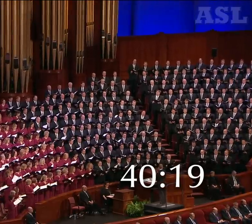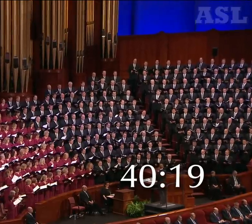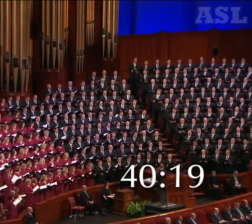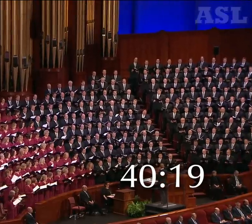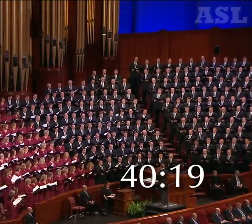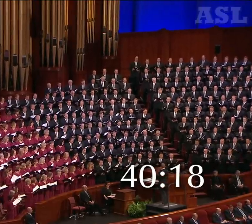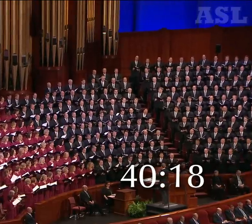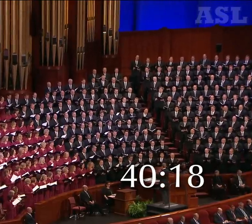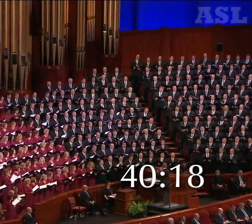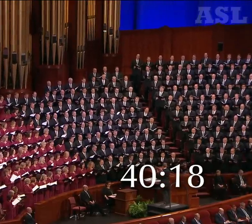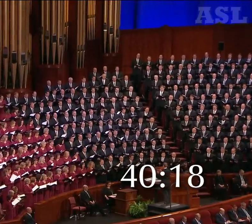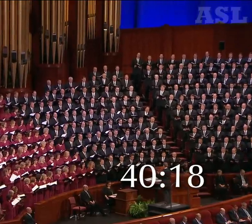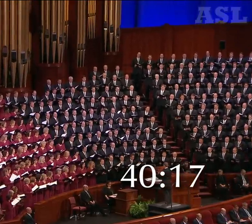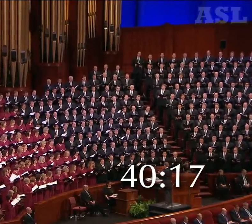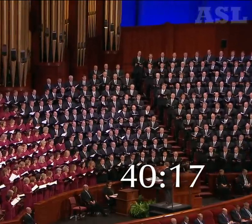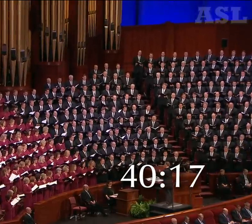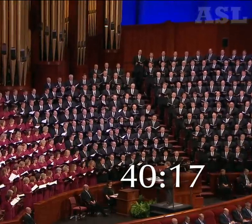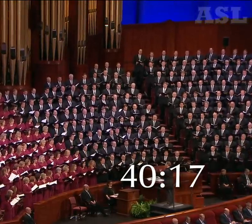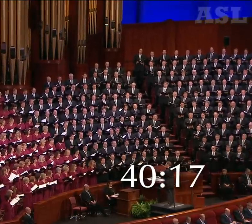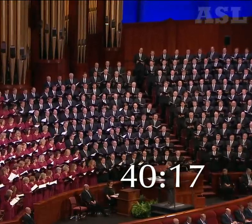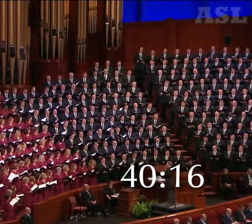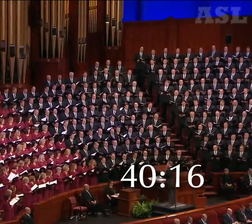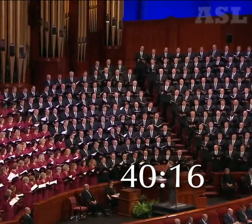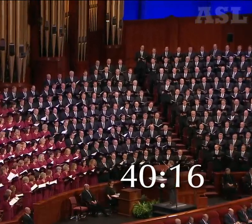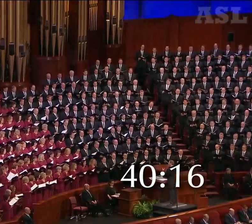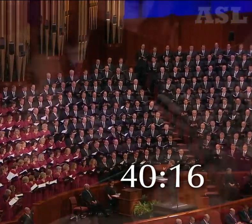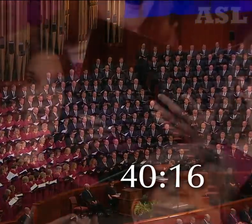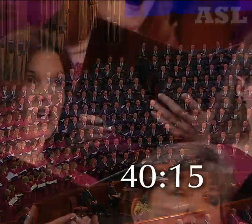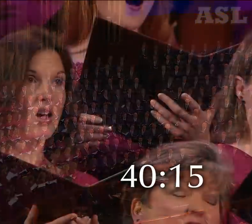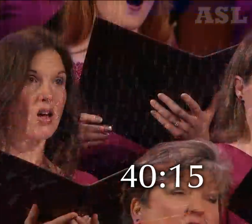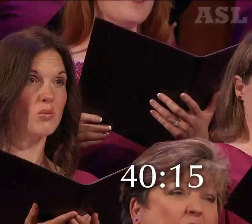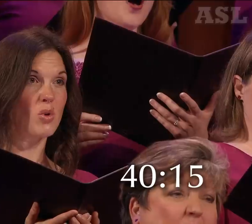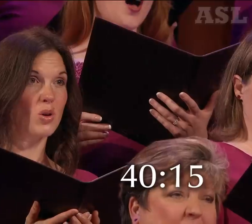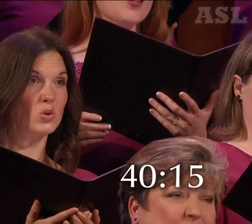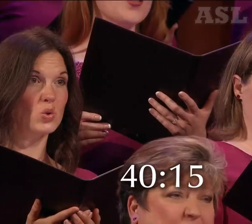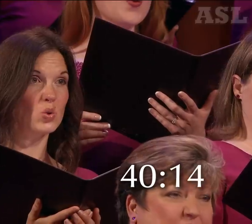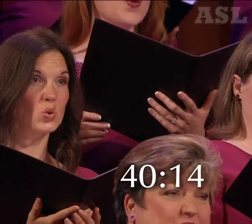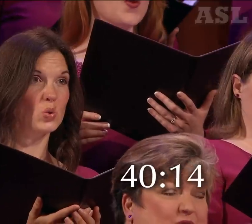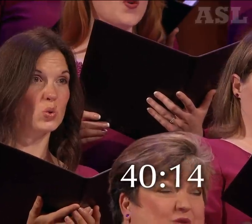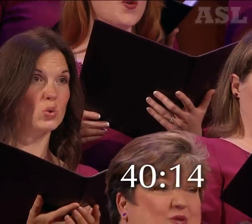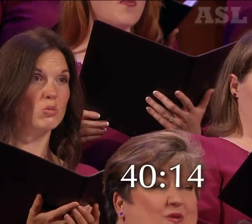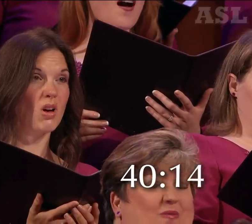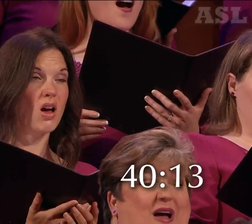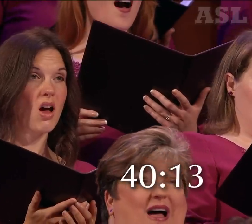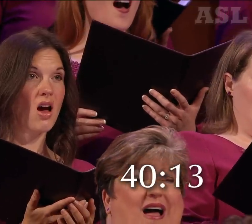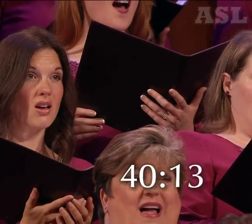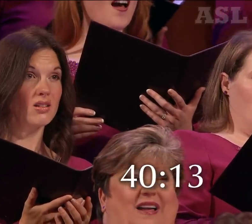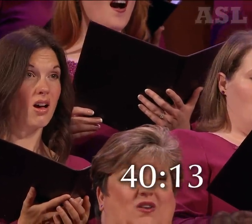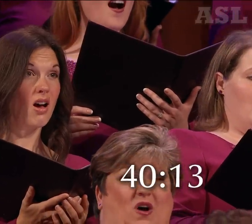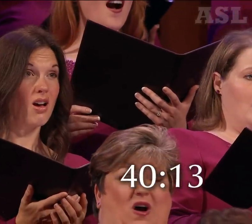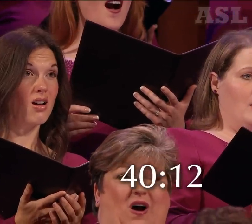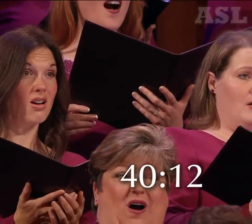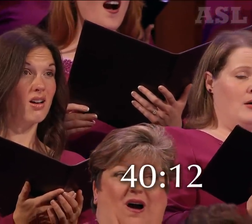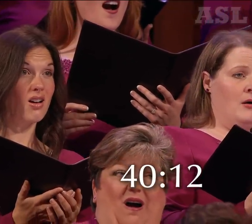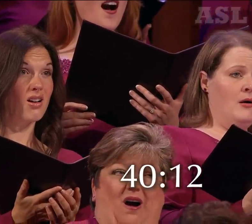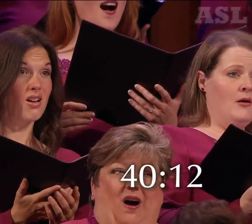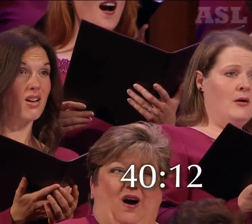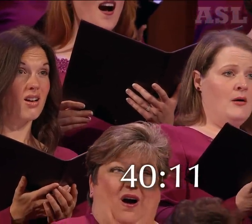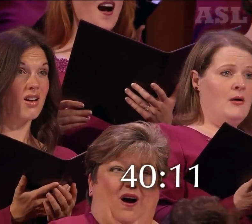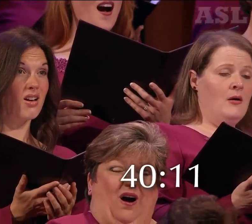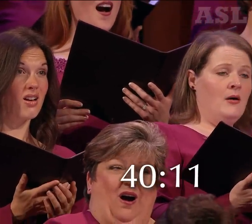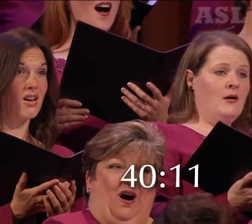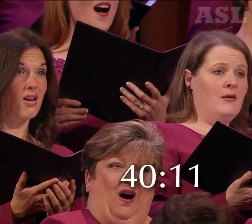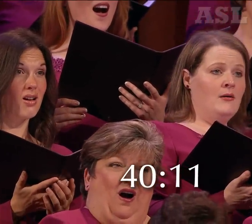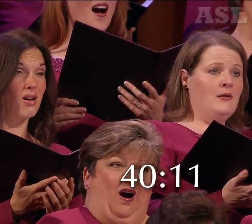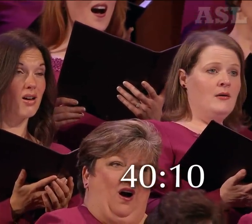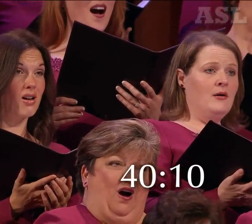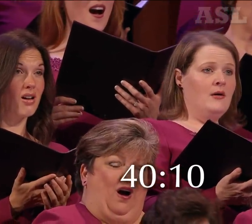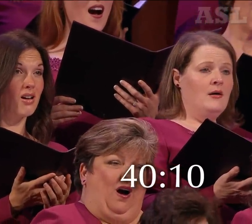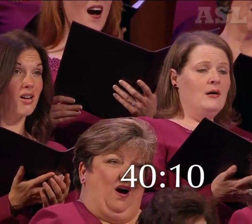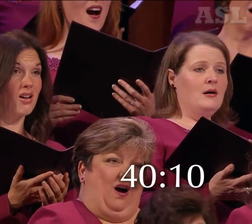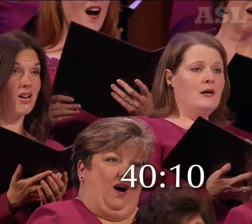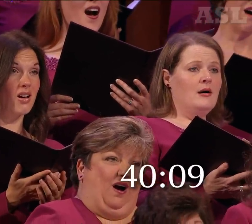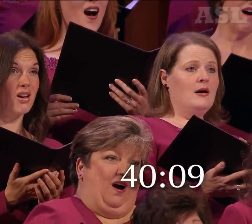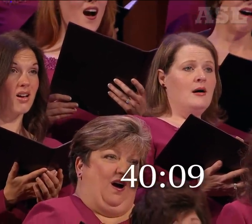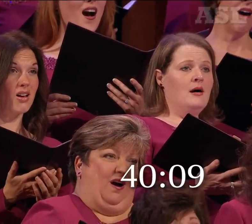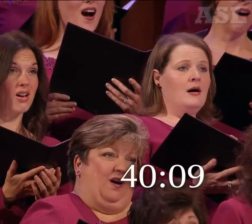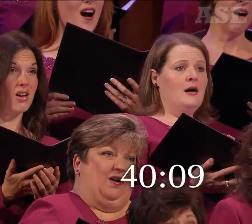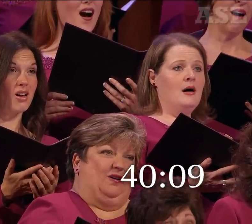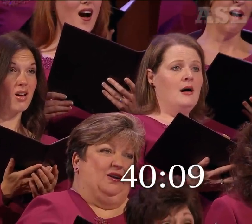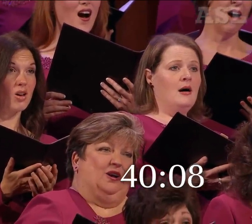CLOSED CAPTION CHANNEL